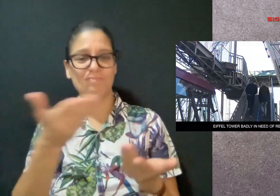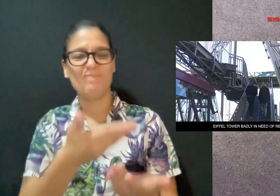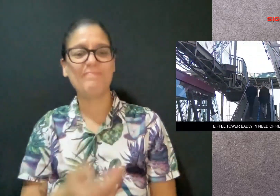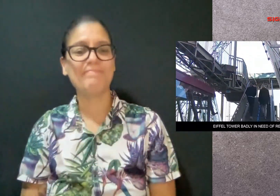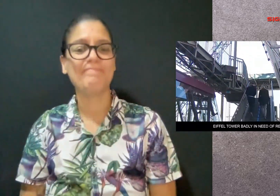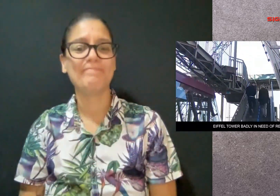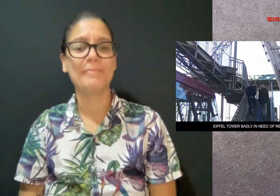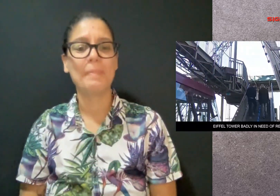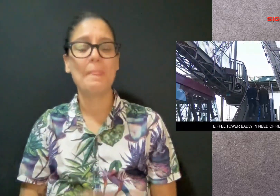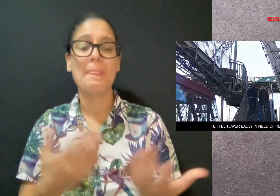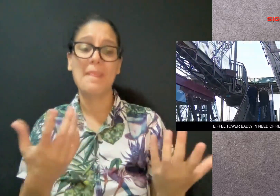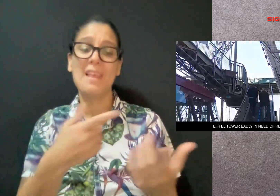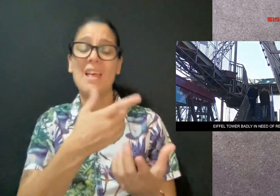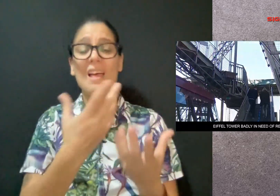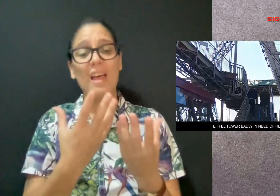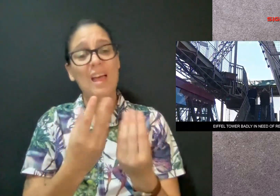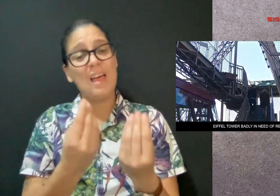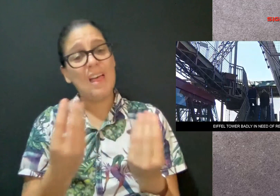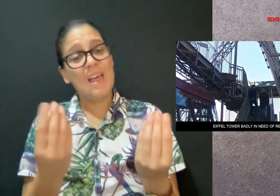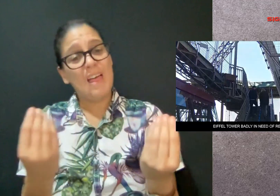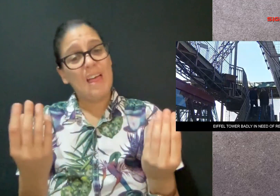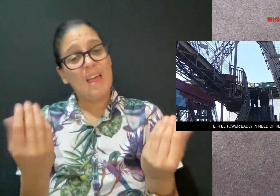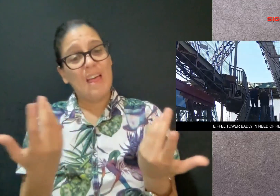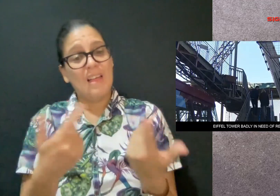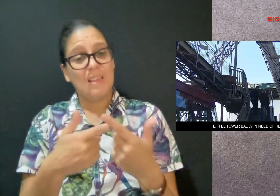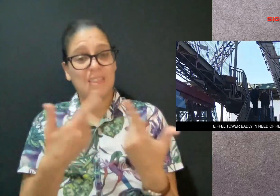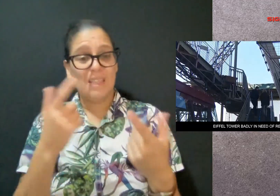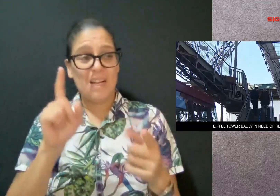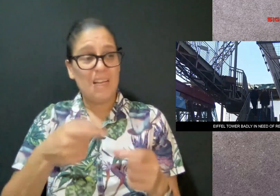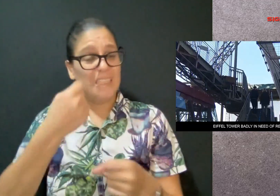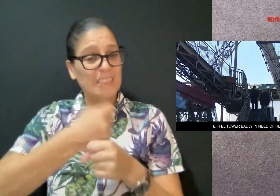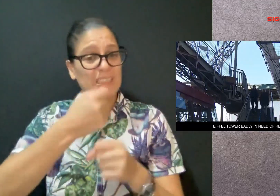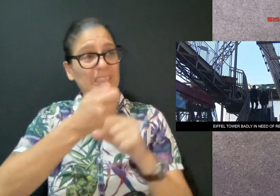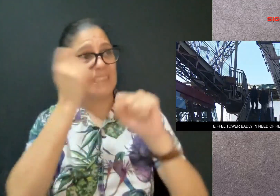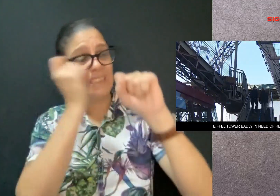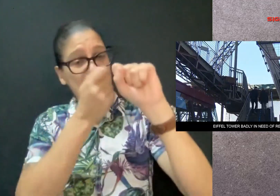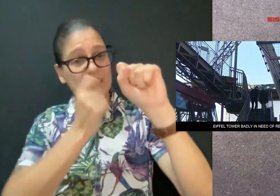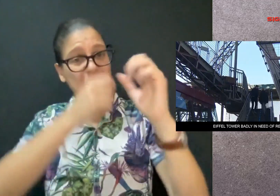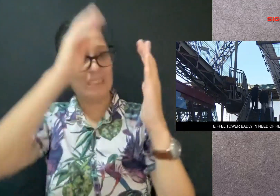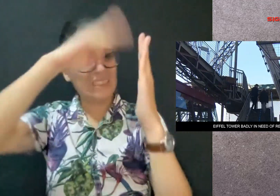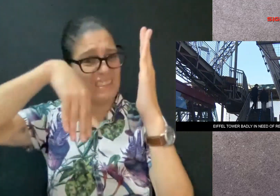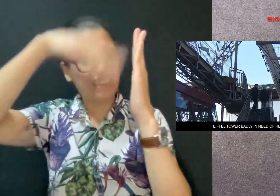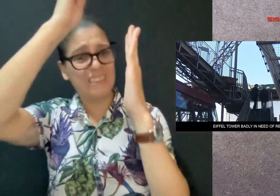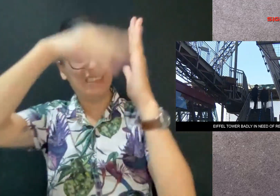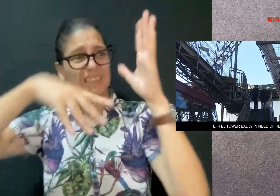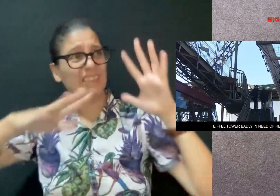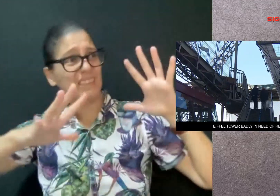the Eiffel Tower in Paris is one of the world's most recognizable landmarks